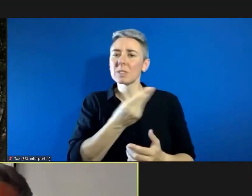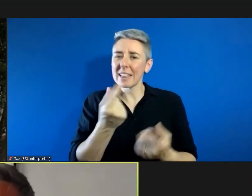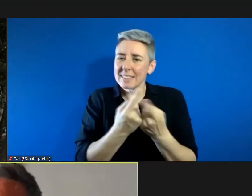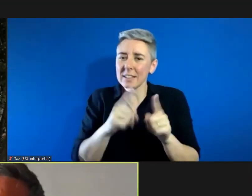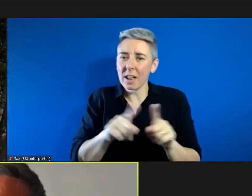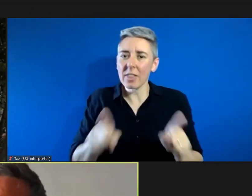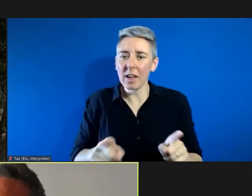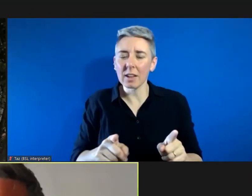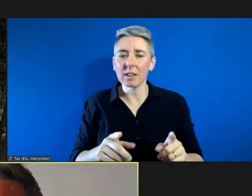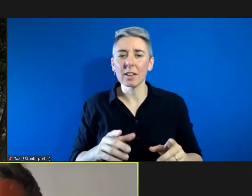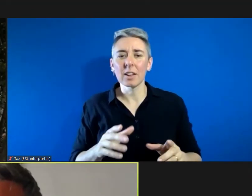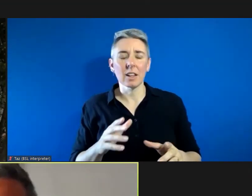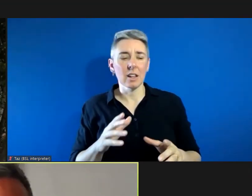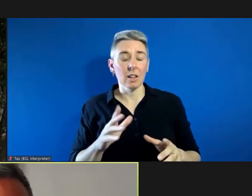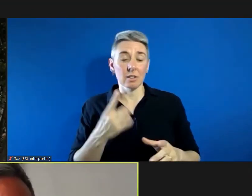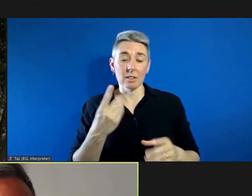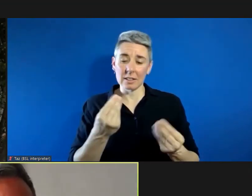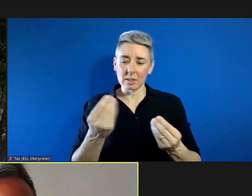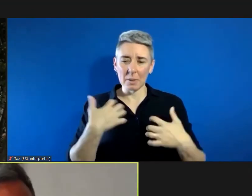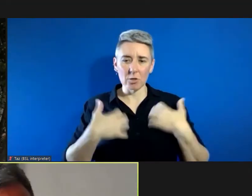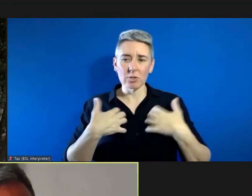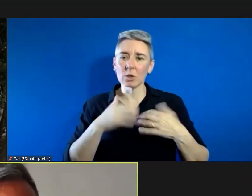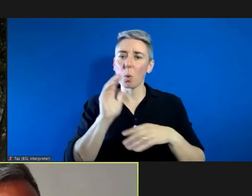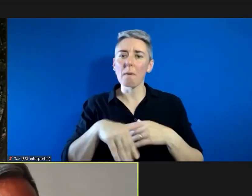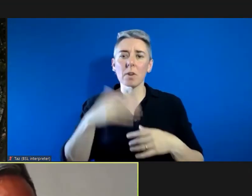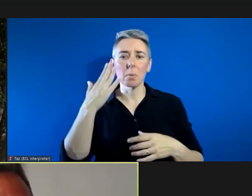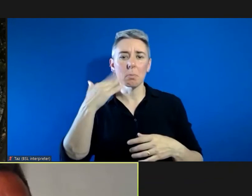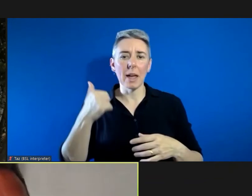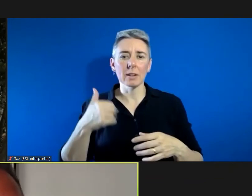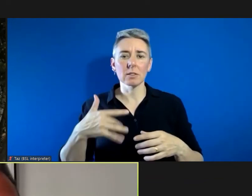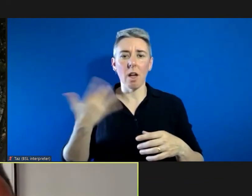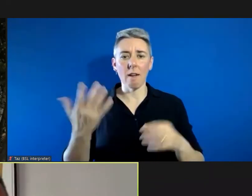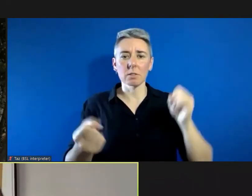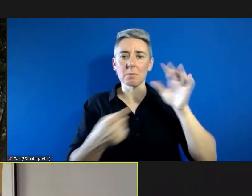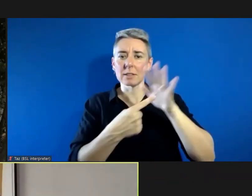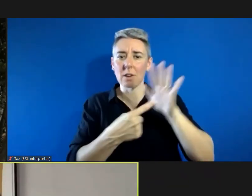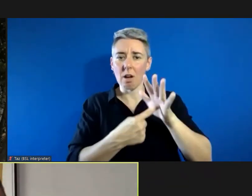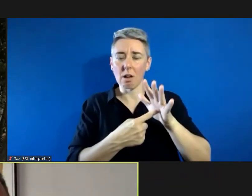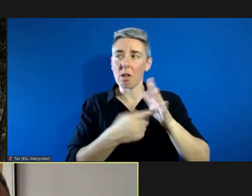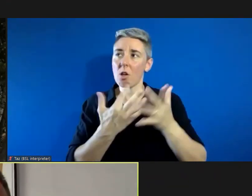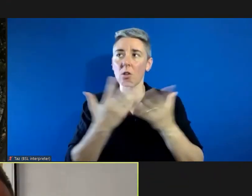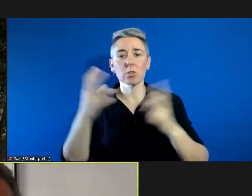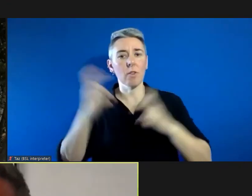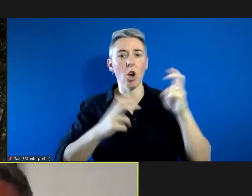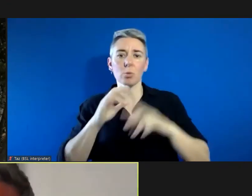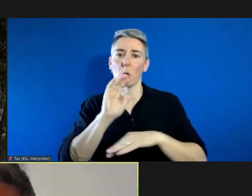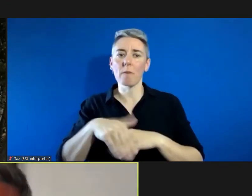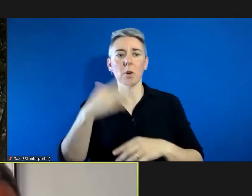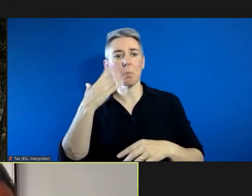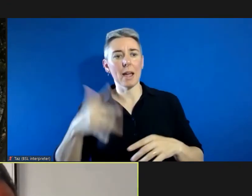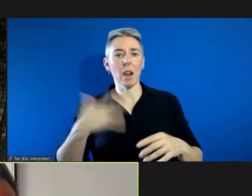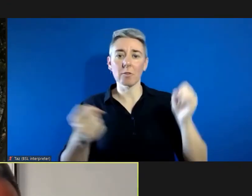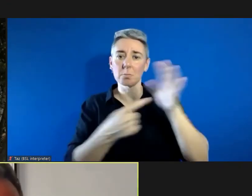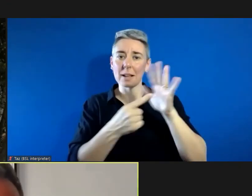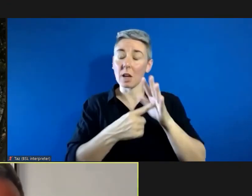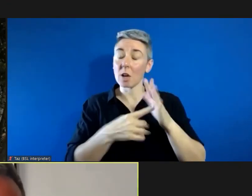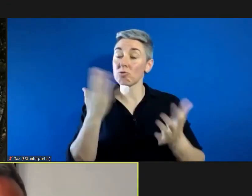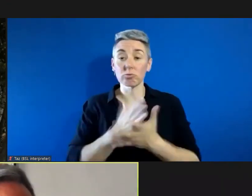the one thing that really interests me is when the Black Lives Matter. For example, the arguments around Black Lives Matter. And it's great to sit and watch people all sitting about discussing